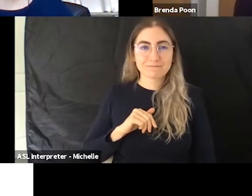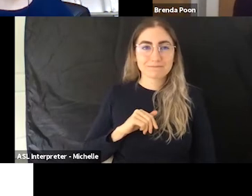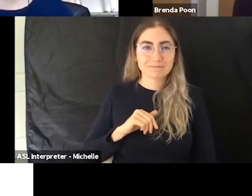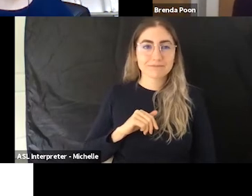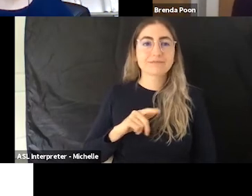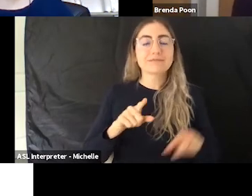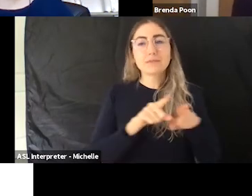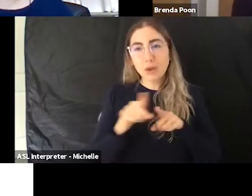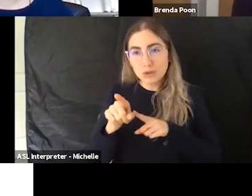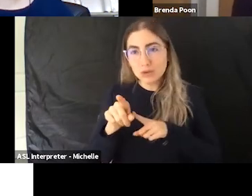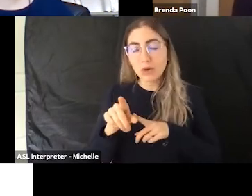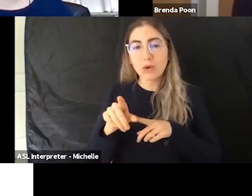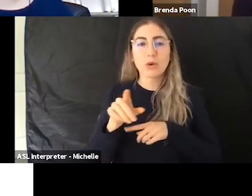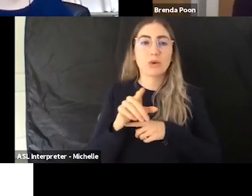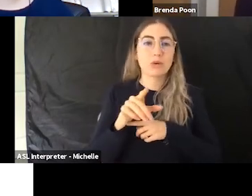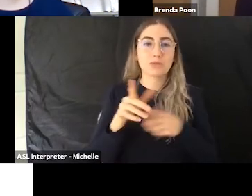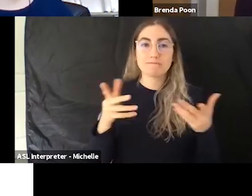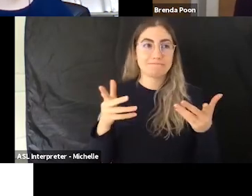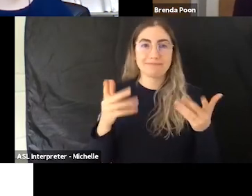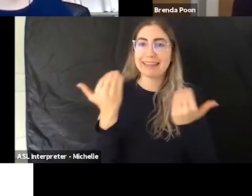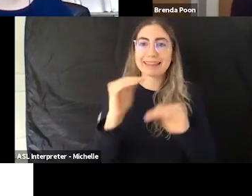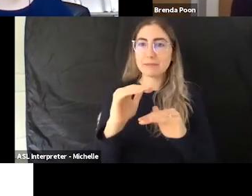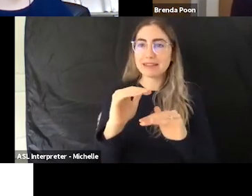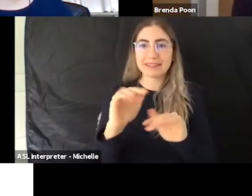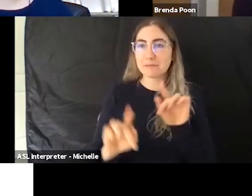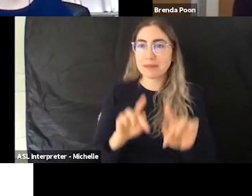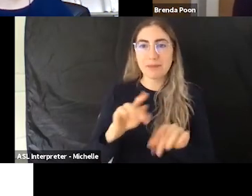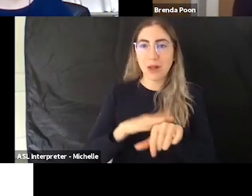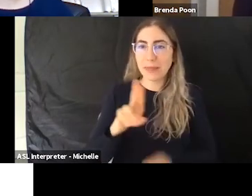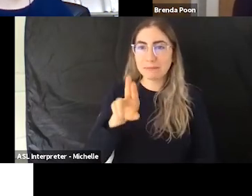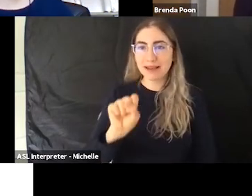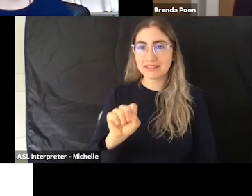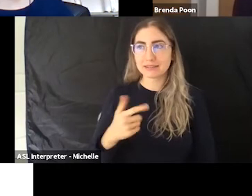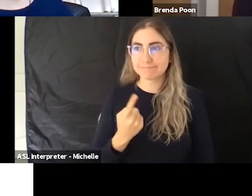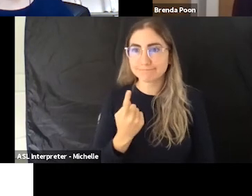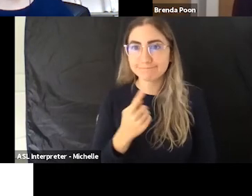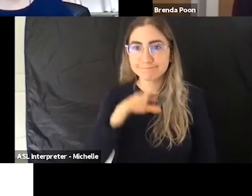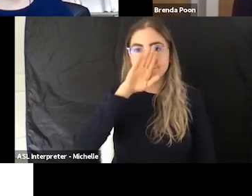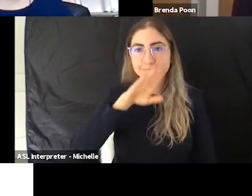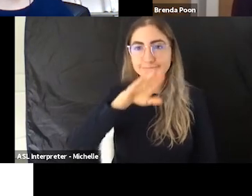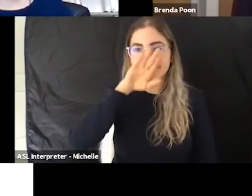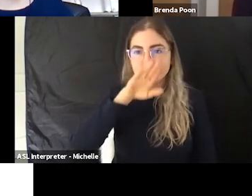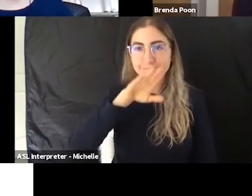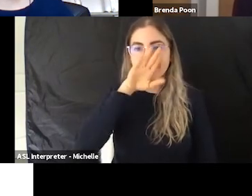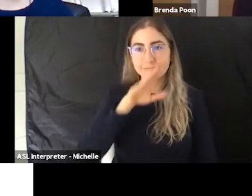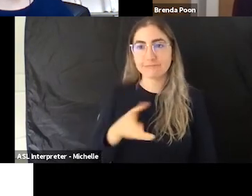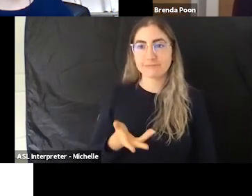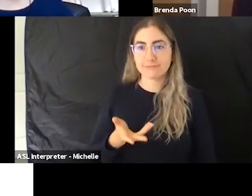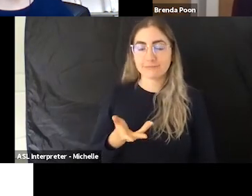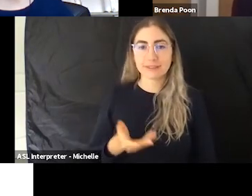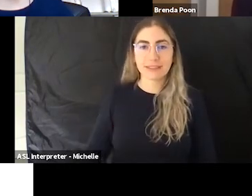AND THERE ARE ALSO REPORTS AROUND THE IMPACTS OF REDUCED TRANSIT SERVICE WHEN THERE WAS REDUCED CAPACITY SO INEVITABLY THAT, ASSOCIATED WITH MORE WAIT TIME FOR